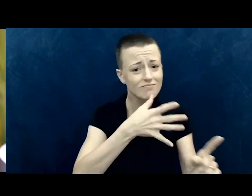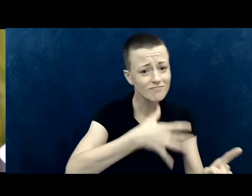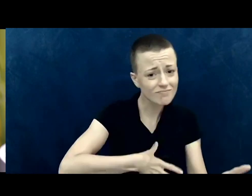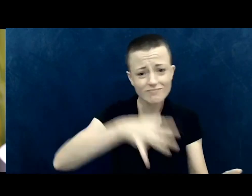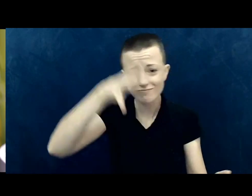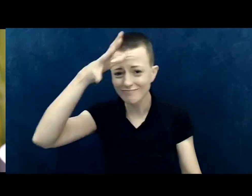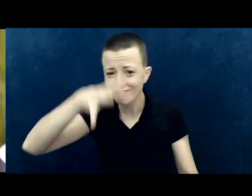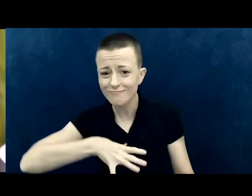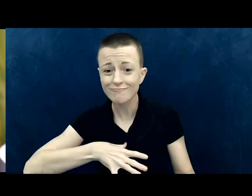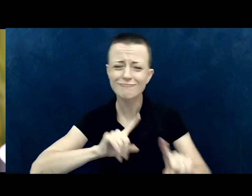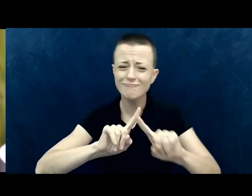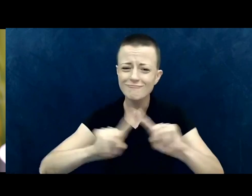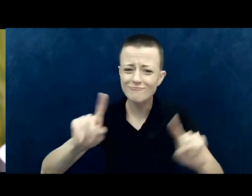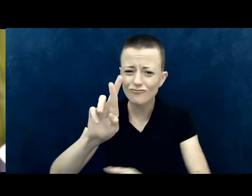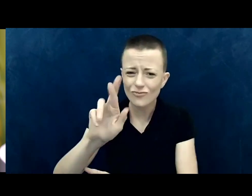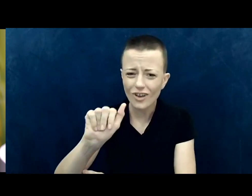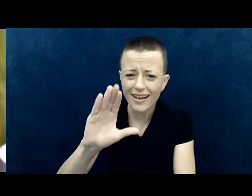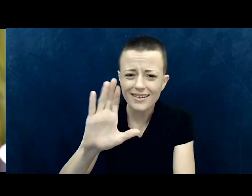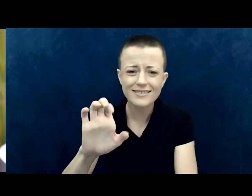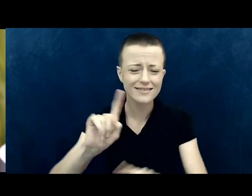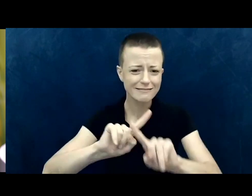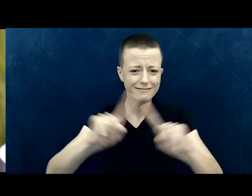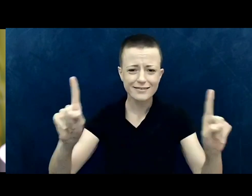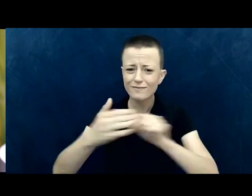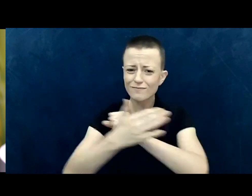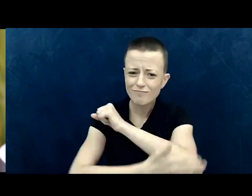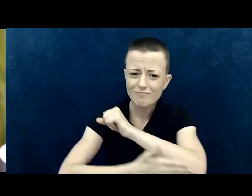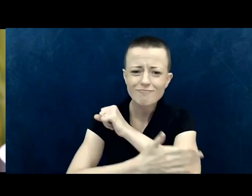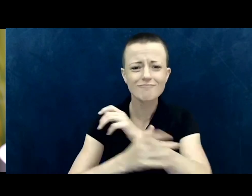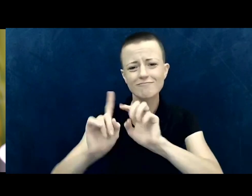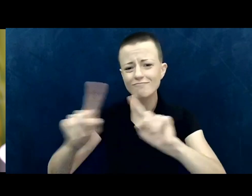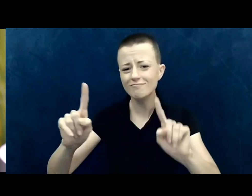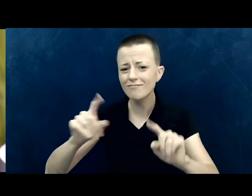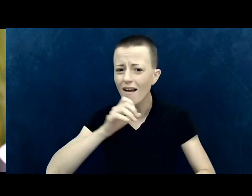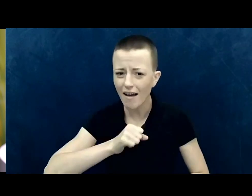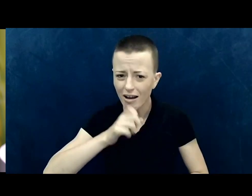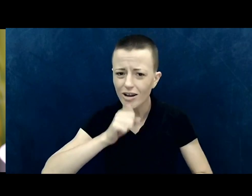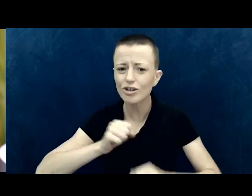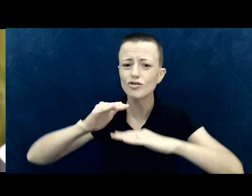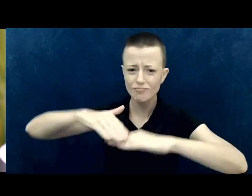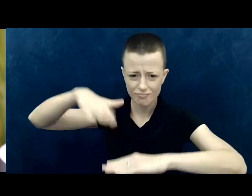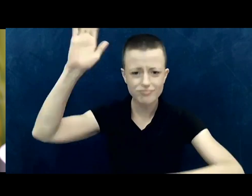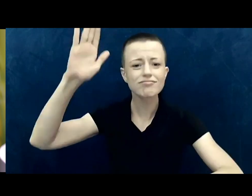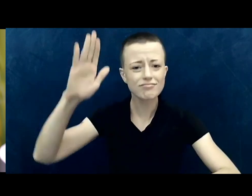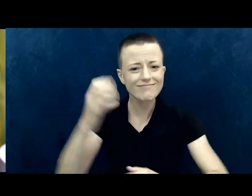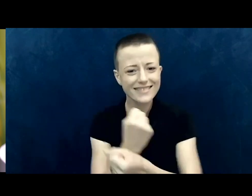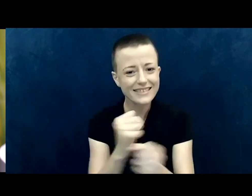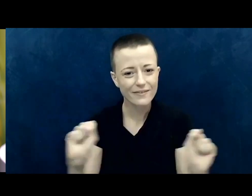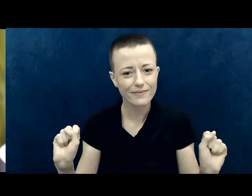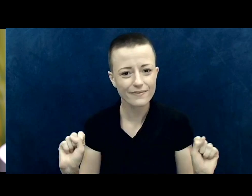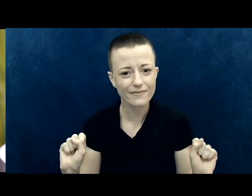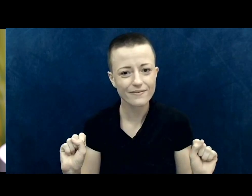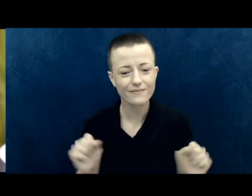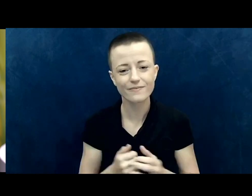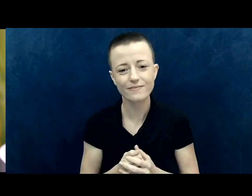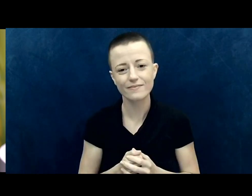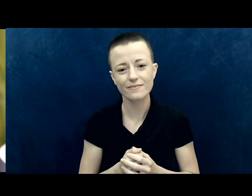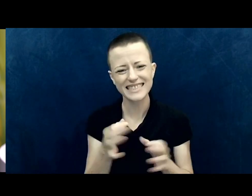as well as all races and ethnicities. With the new Delta variant threatening more people who are unvaccinated,